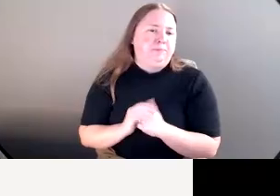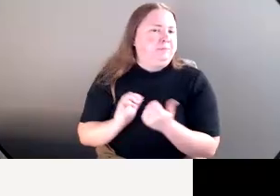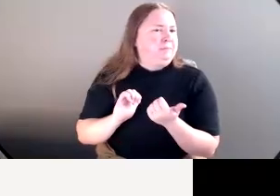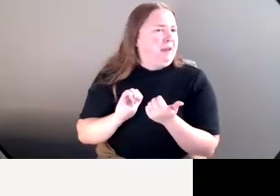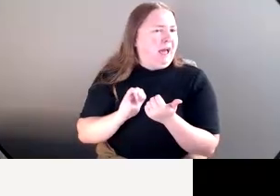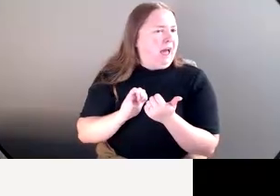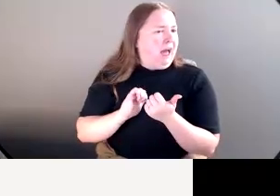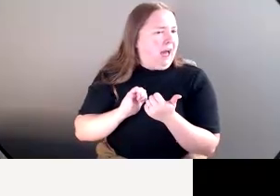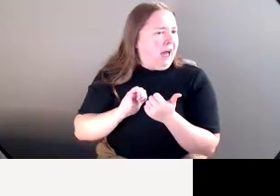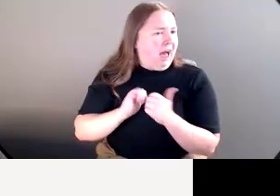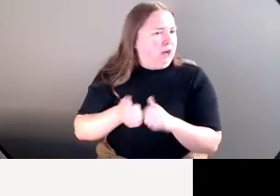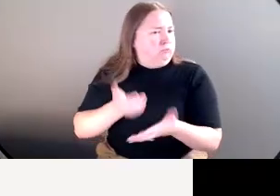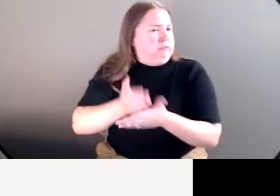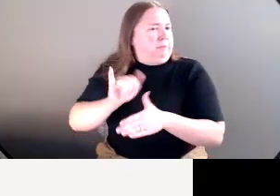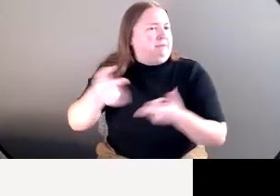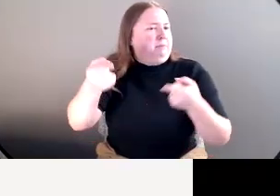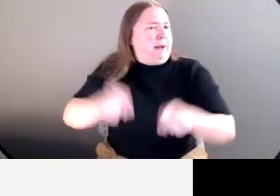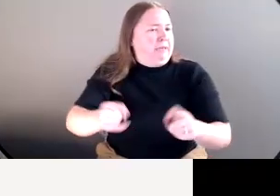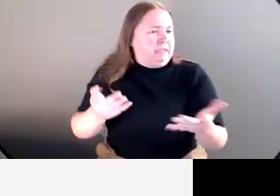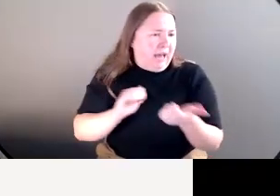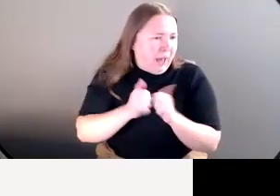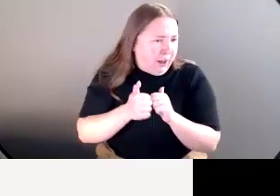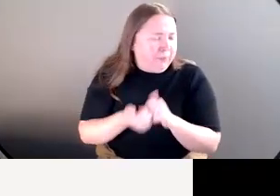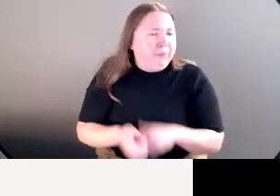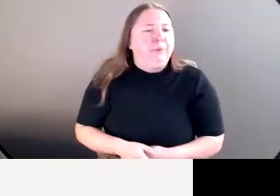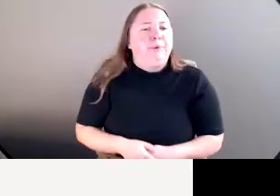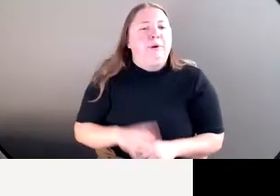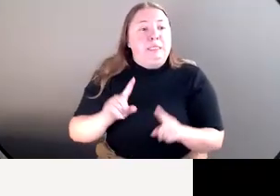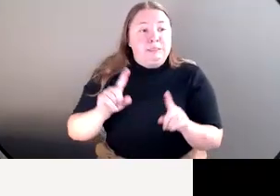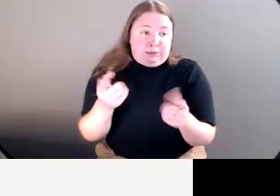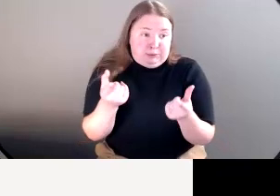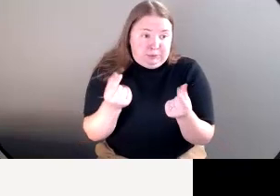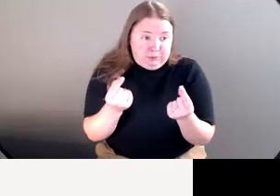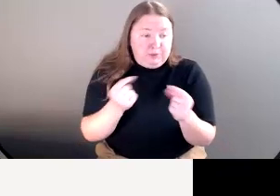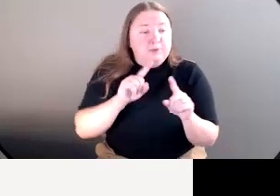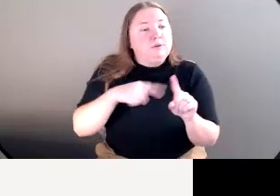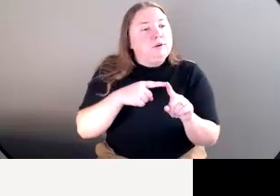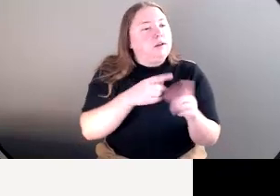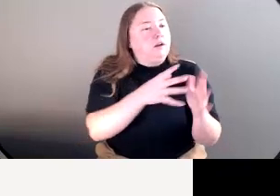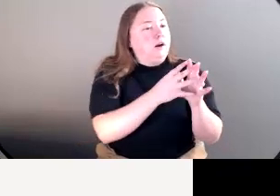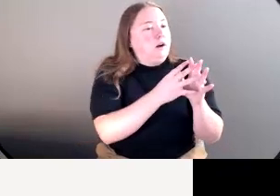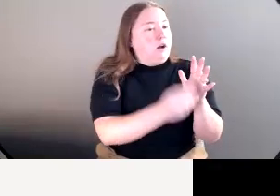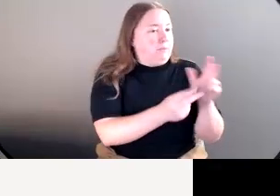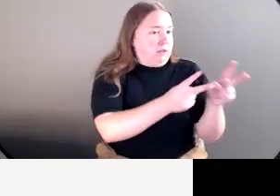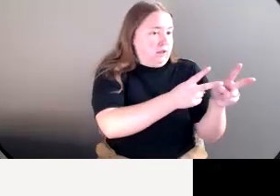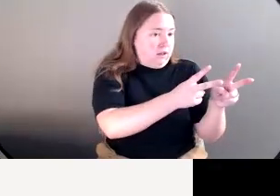prevent this from happening? So what we should do is when we copy our courses from a previous semester,